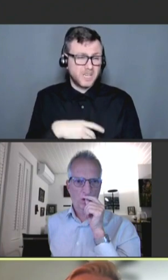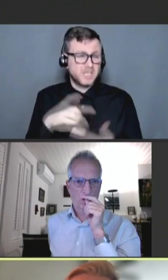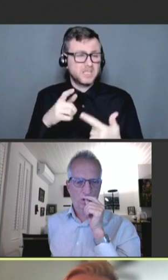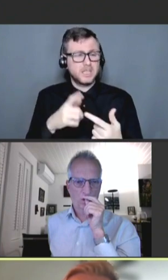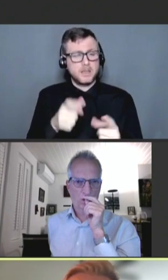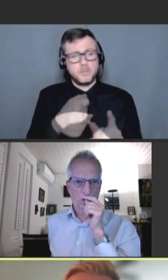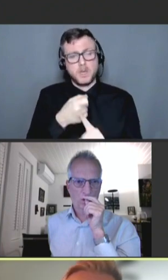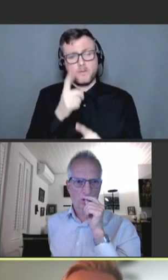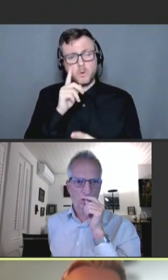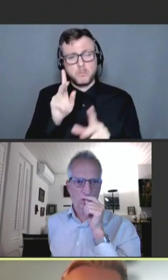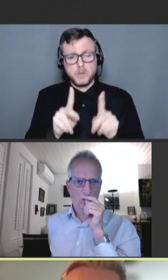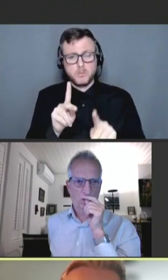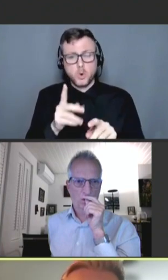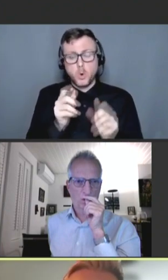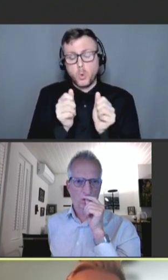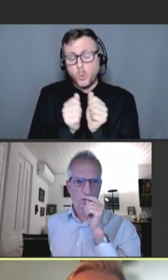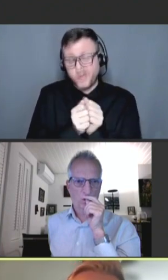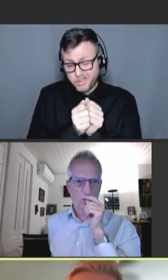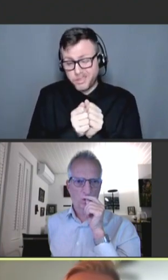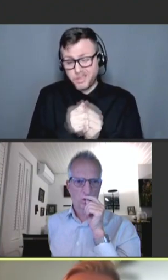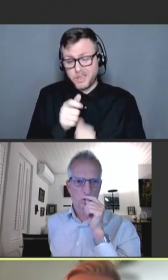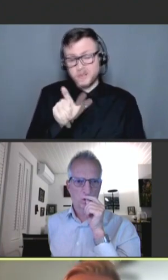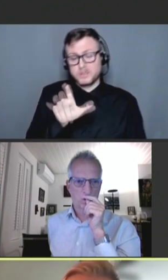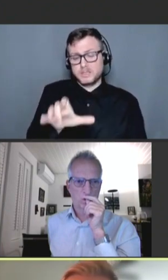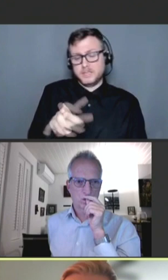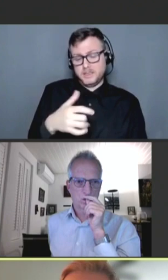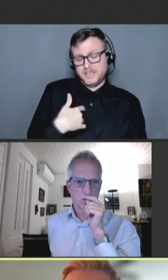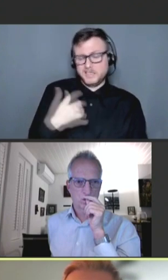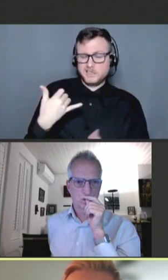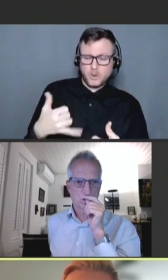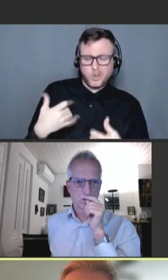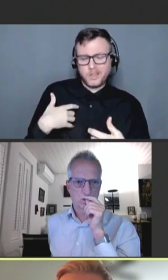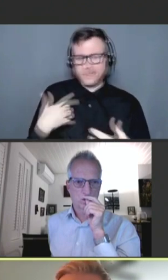symptoms is still controversial, with some data showing changes in symptoms while others,